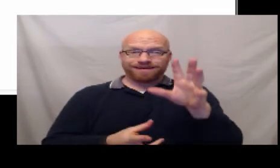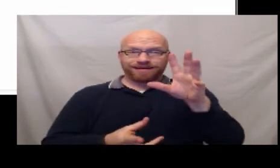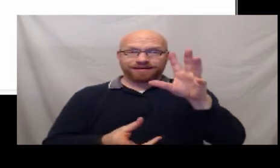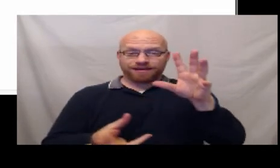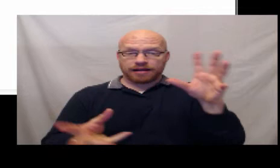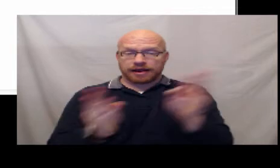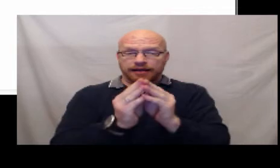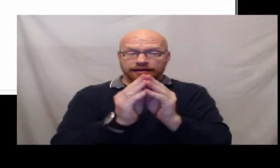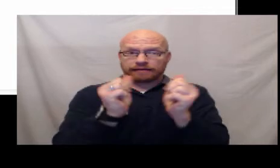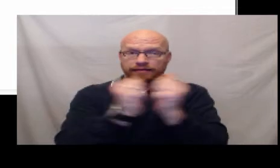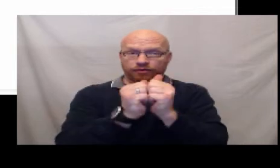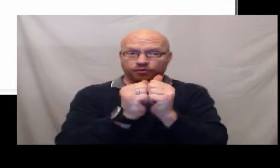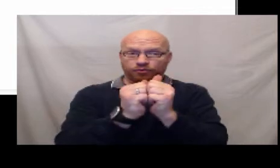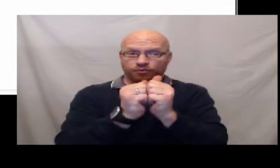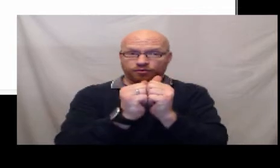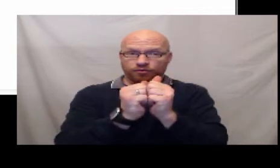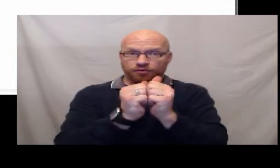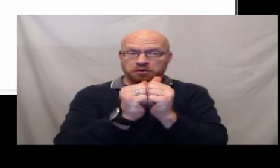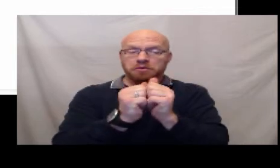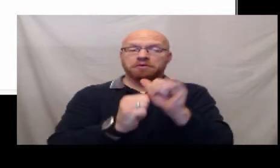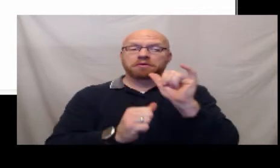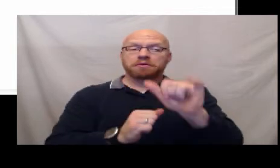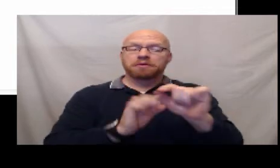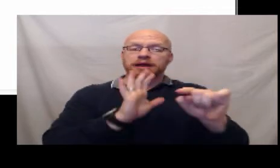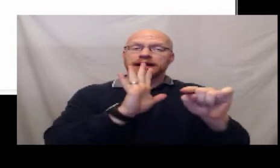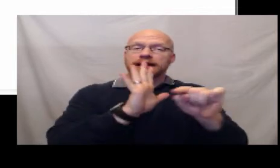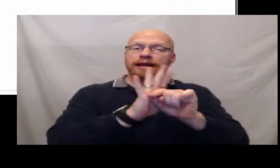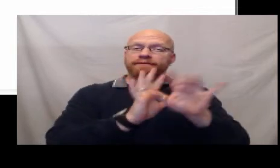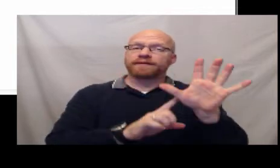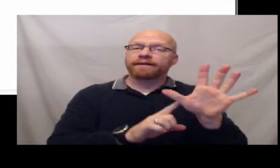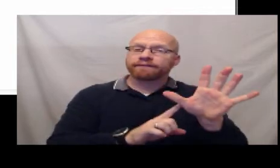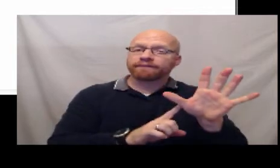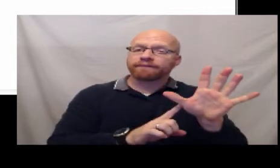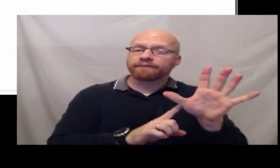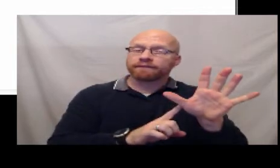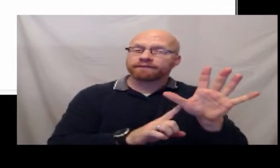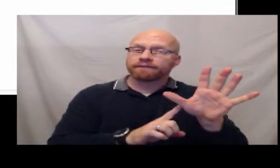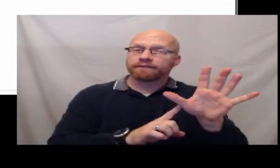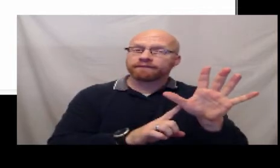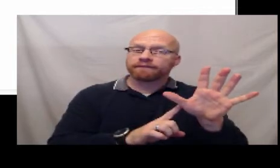six, and then negative two added to negative three is negative five.